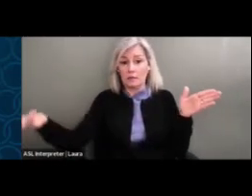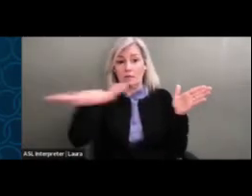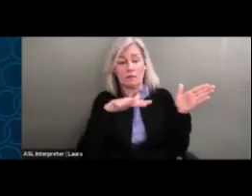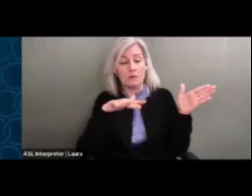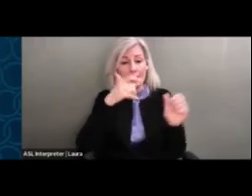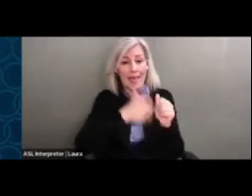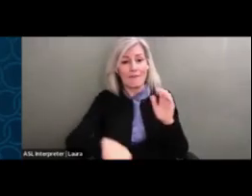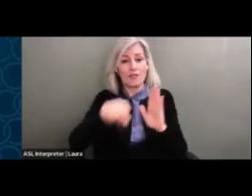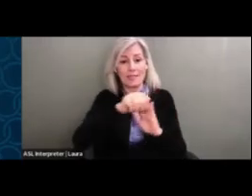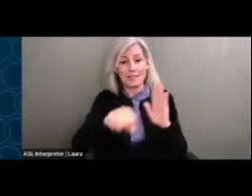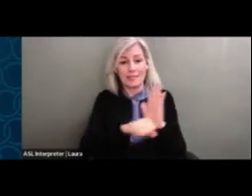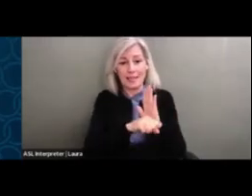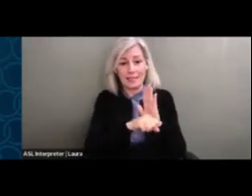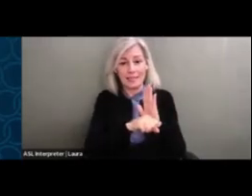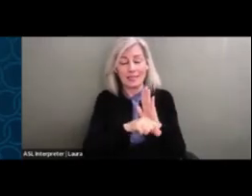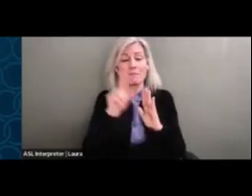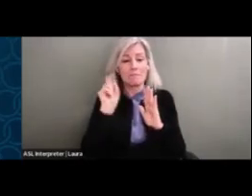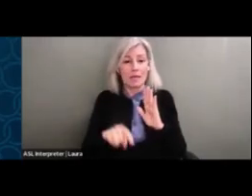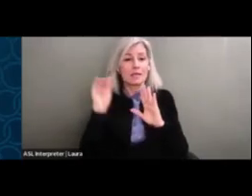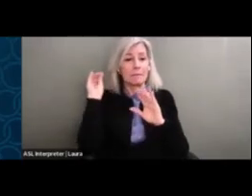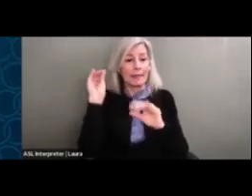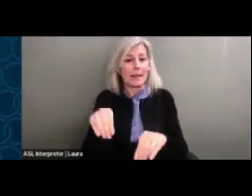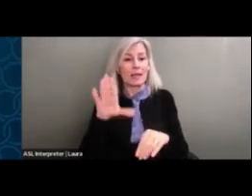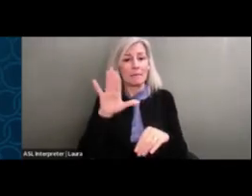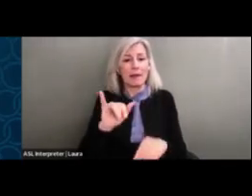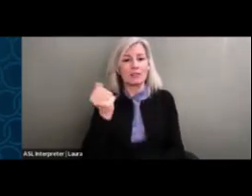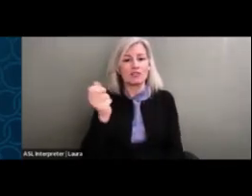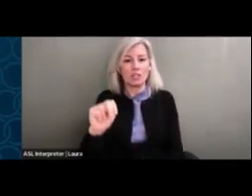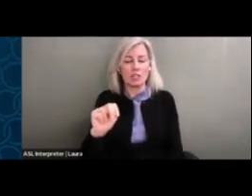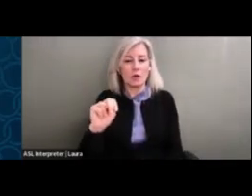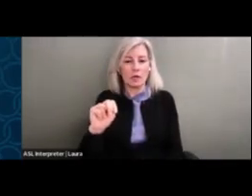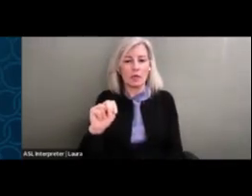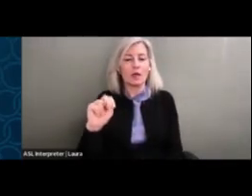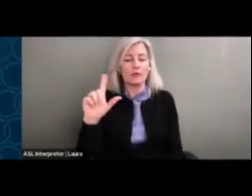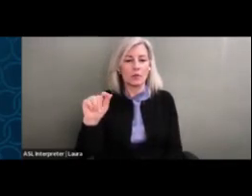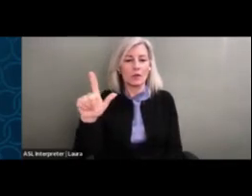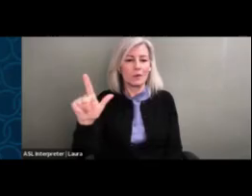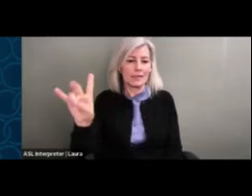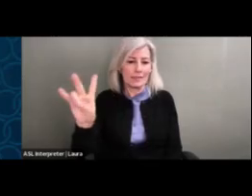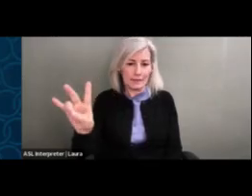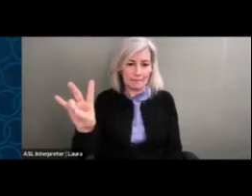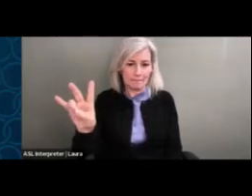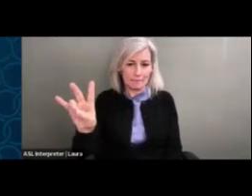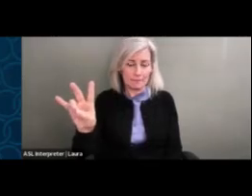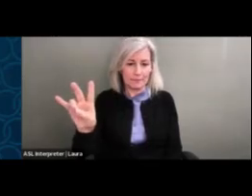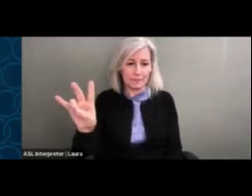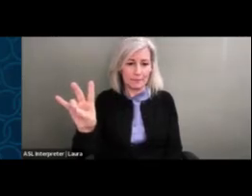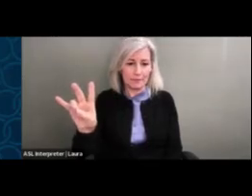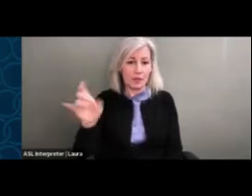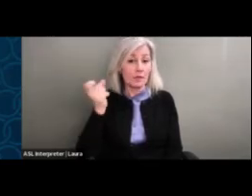eligibility requirements. These are nationwide requirements and every single state have to implement this